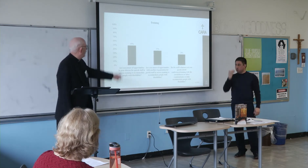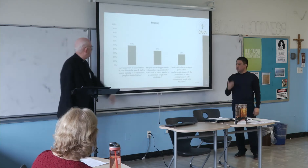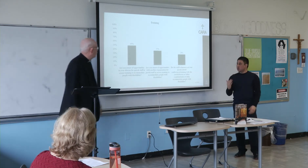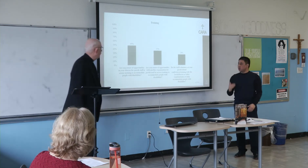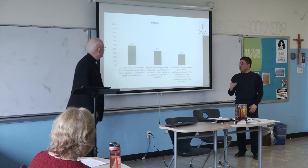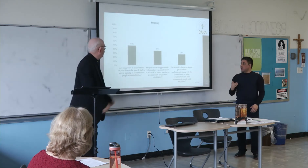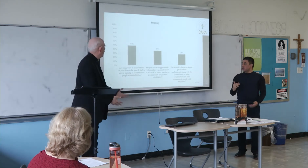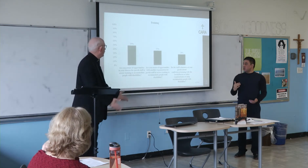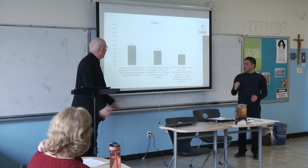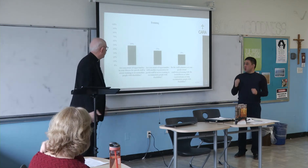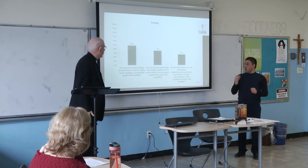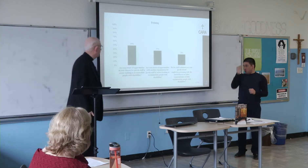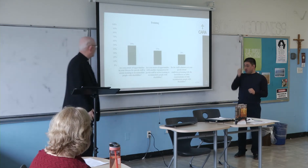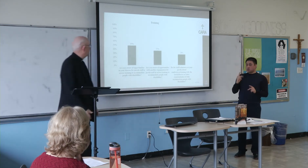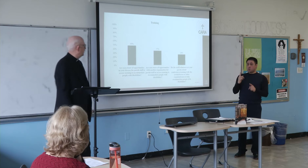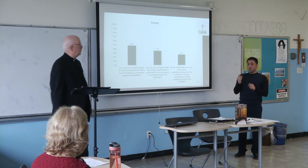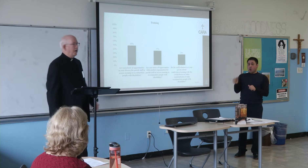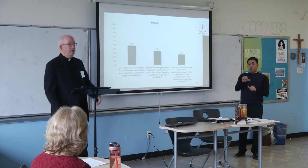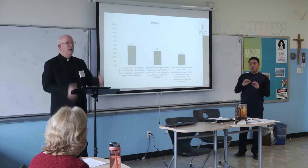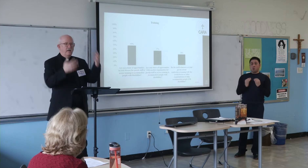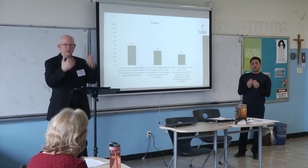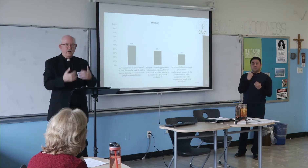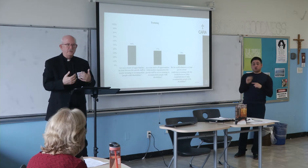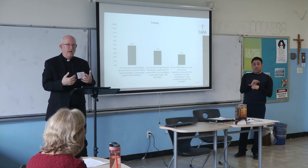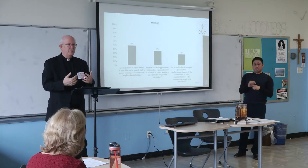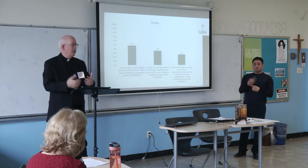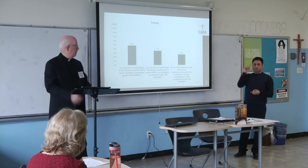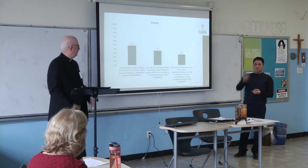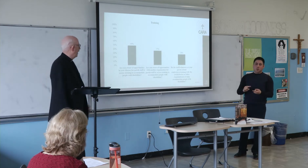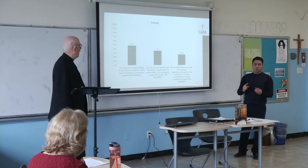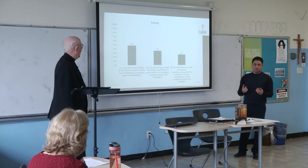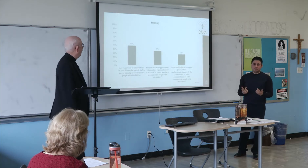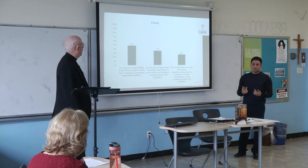opportunities with other organizations for training?" It drops down some. And then,